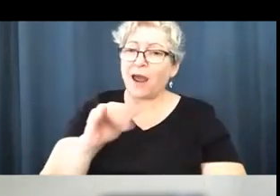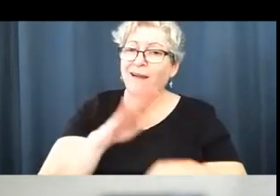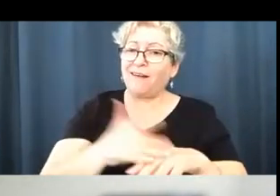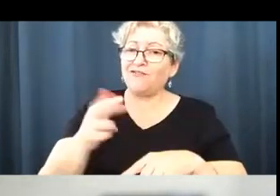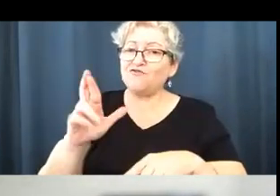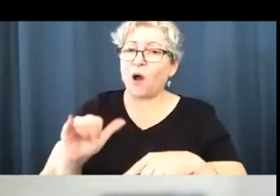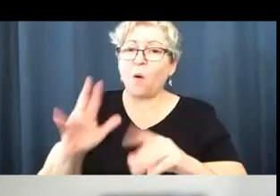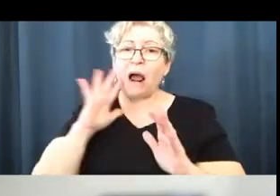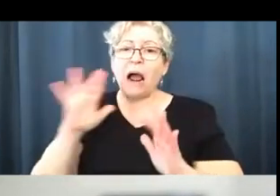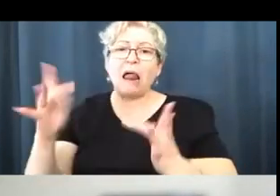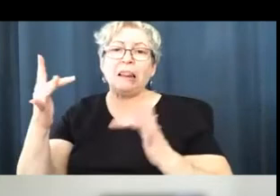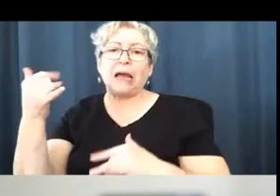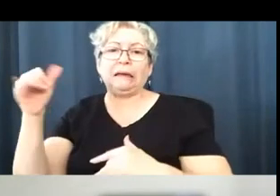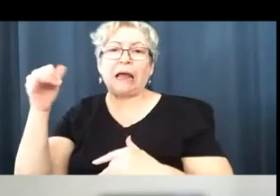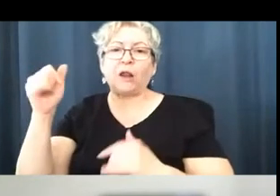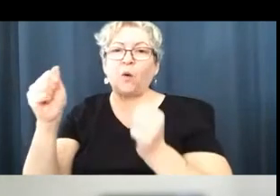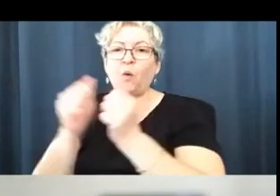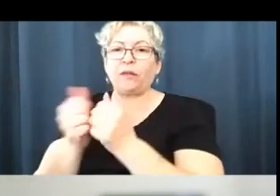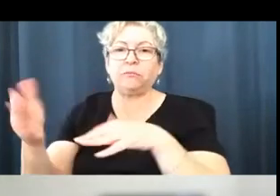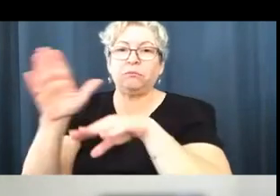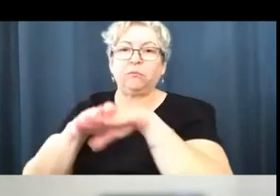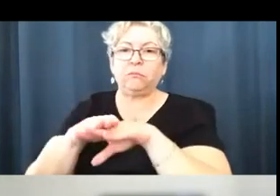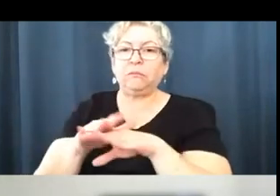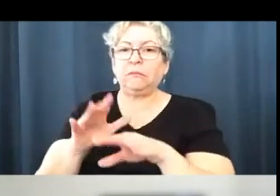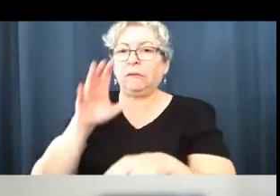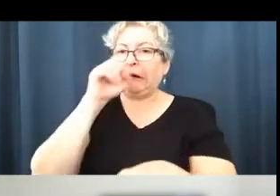light yellow on slightly orange, it doesn't work very well.